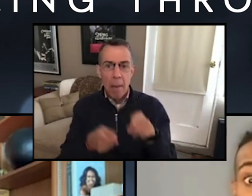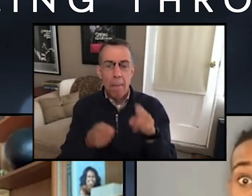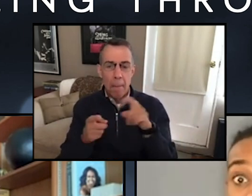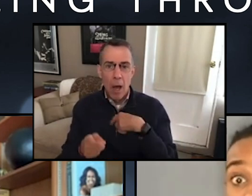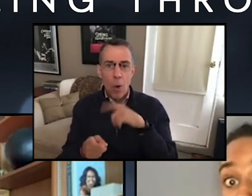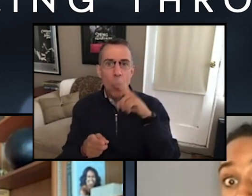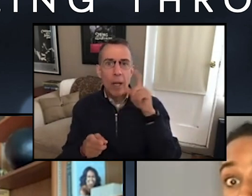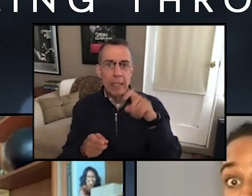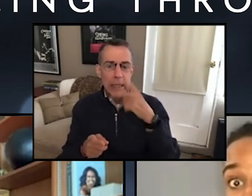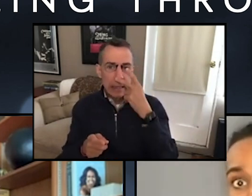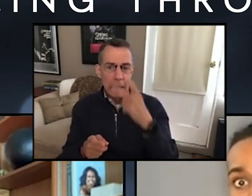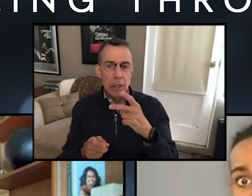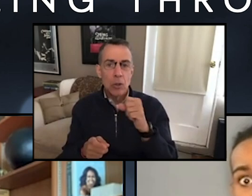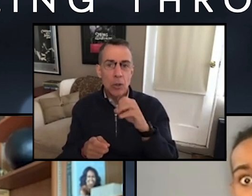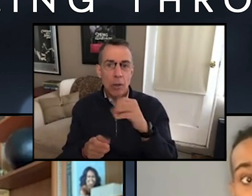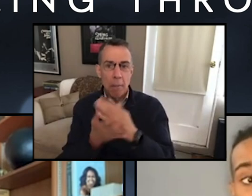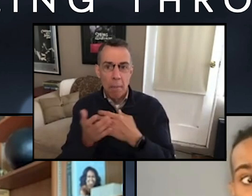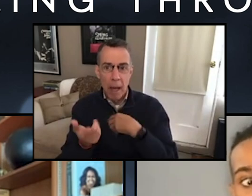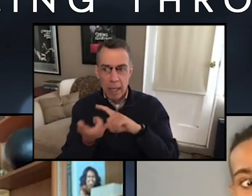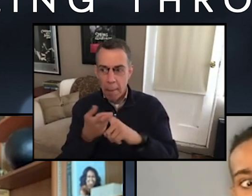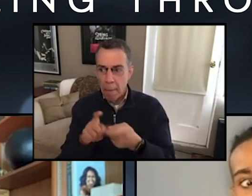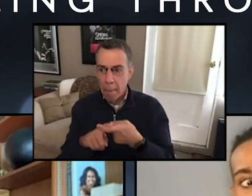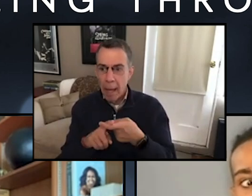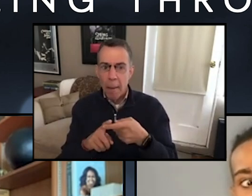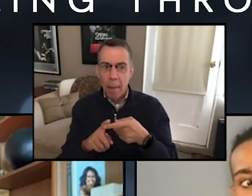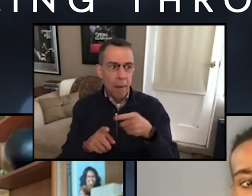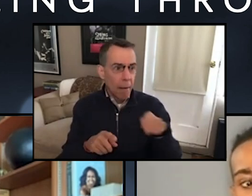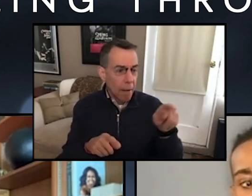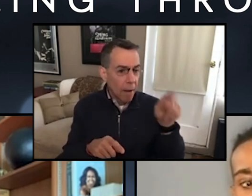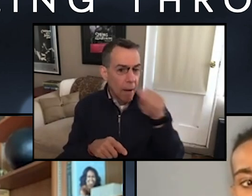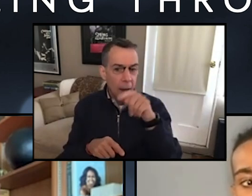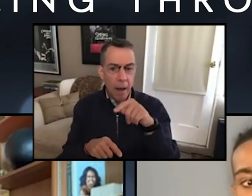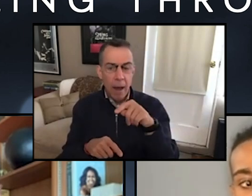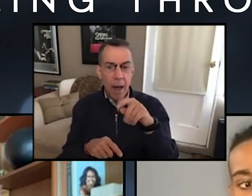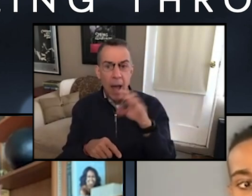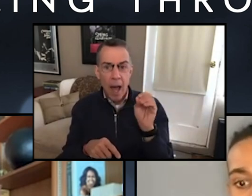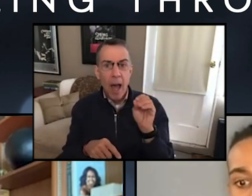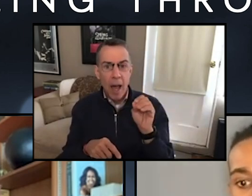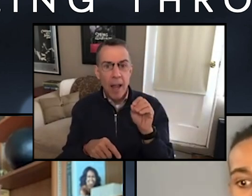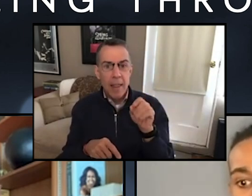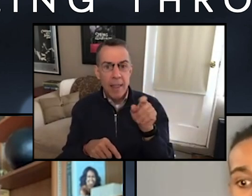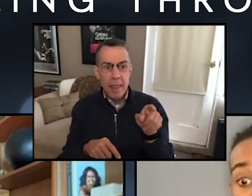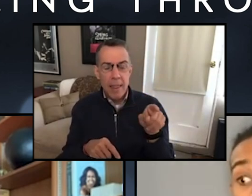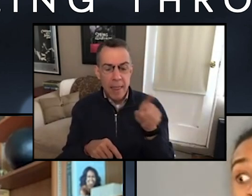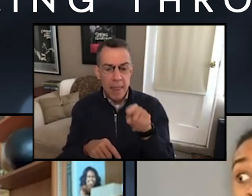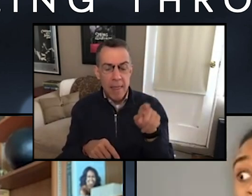Like some of my companions. Some of my friends. And like their take on it, made